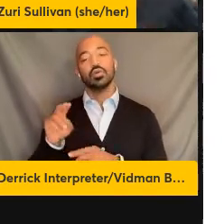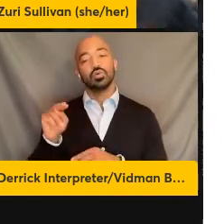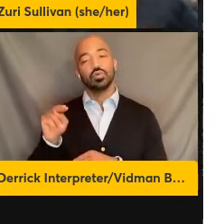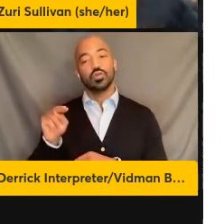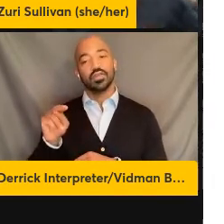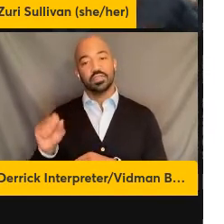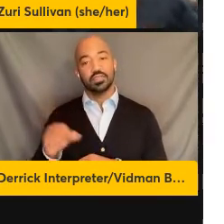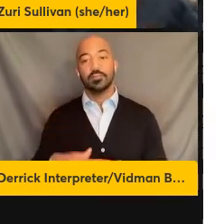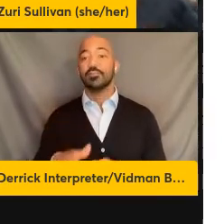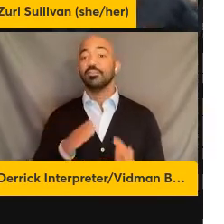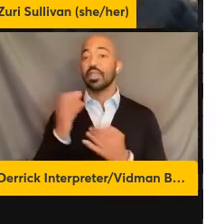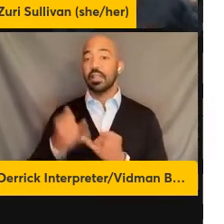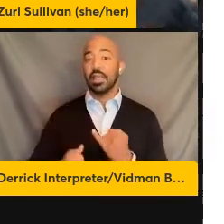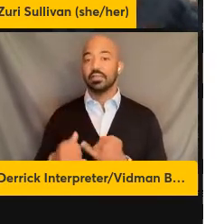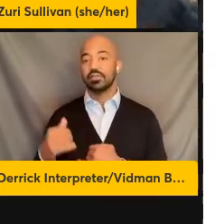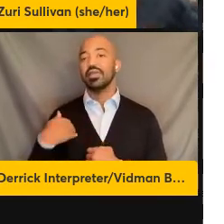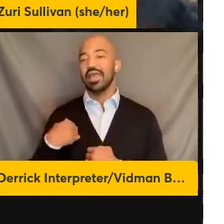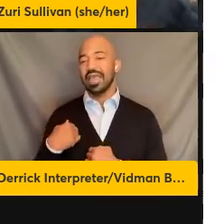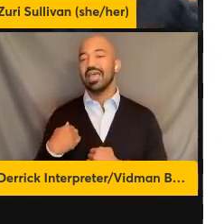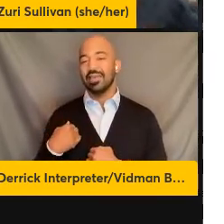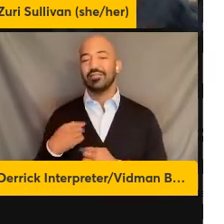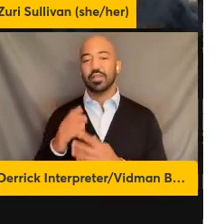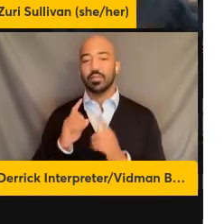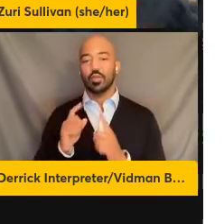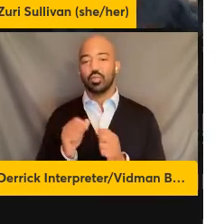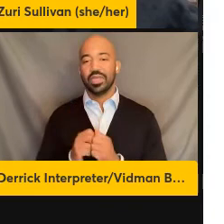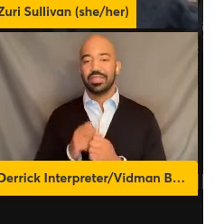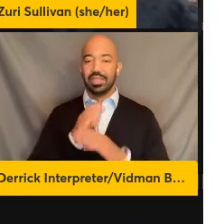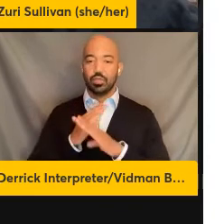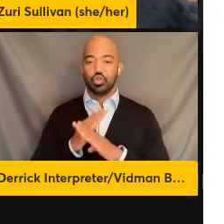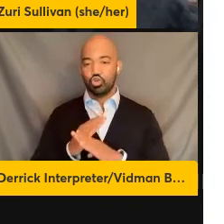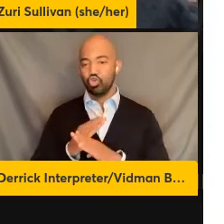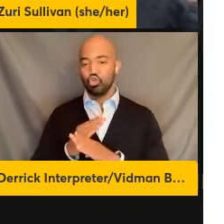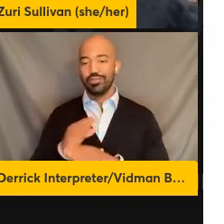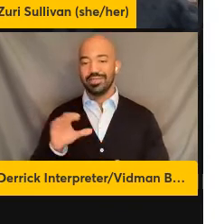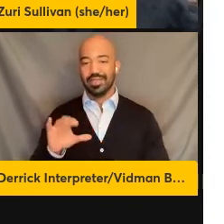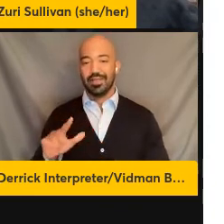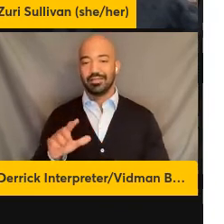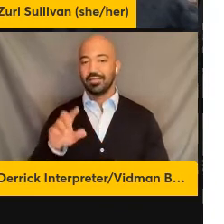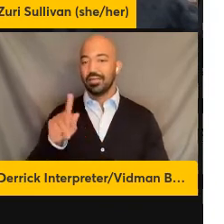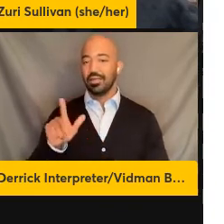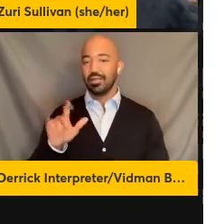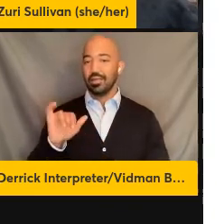these sensory epithelial cells can communicate with immune cells such as lymphocytes that are located in the tissue to regulate a